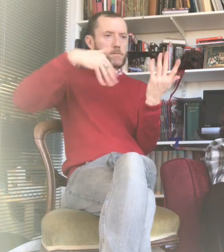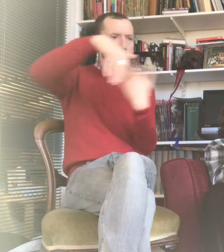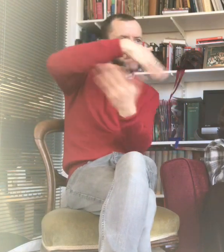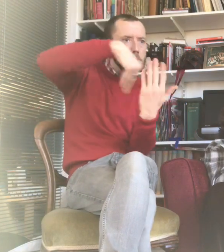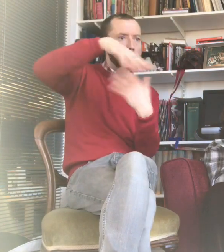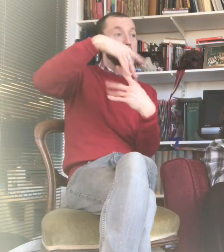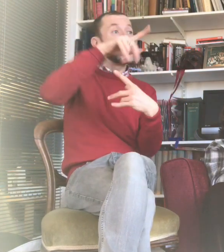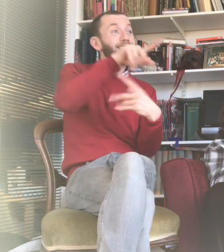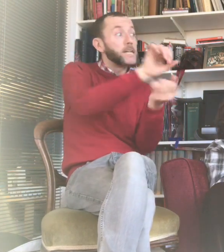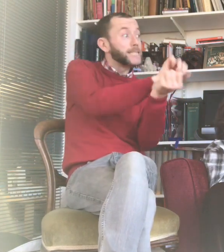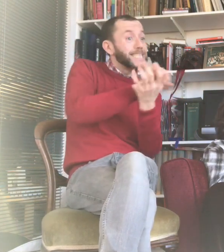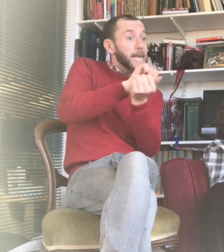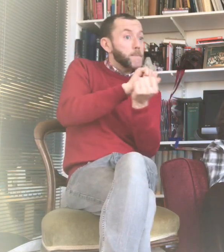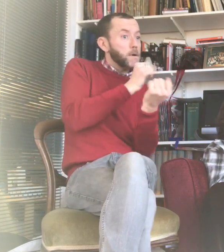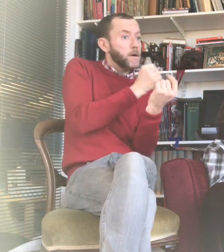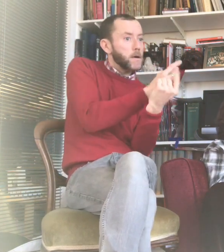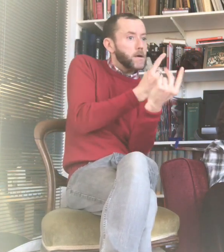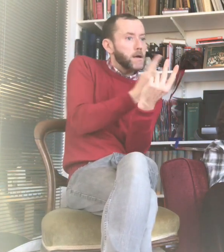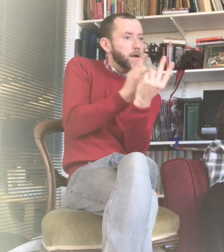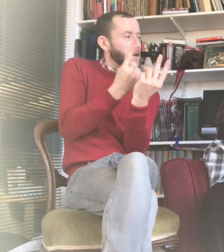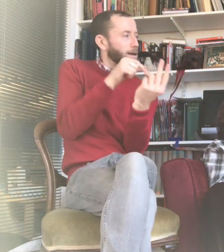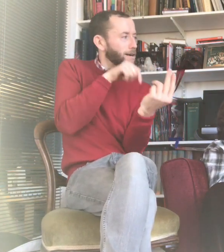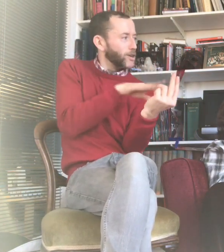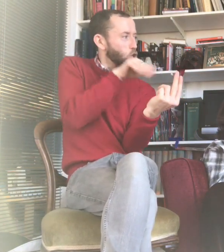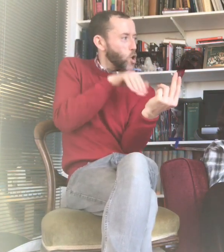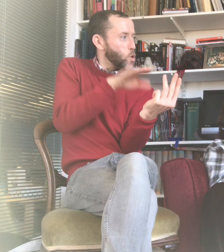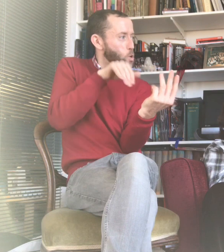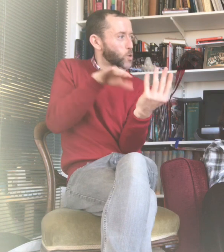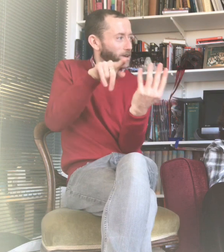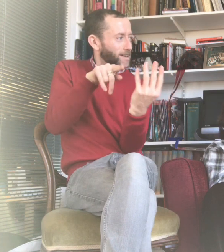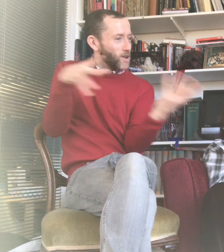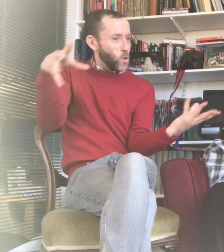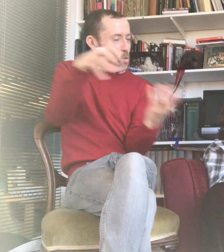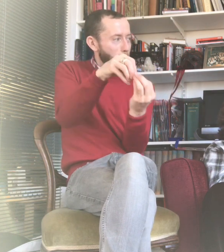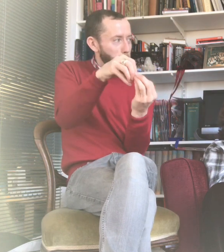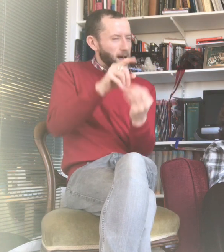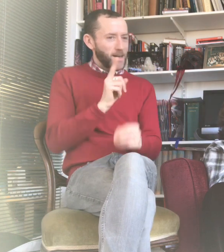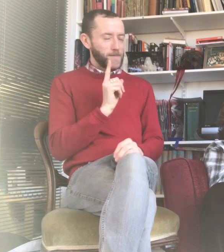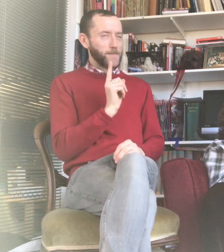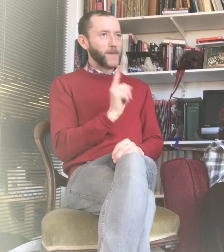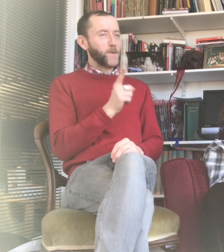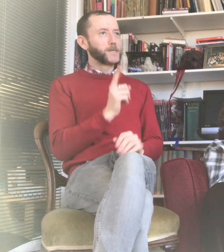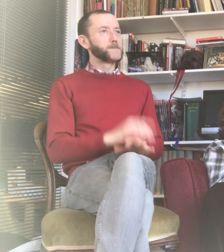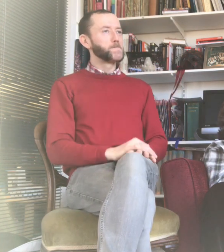retain the different tone of each of those scenes. But yeah that was, that was